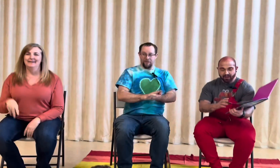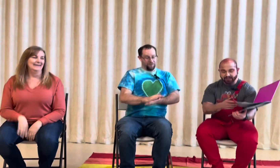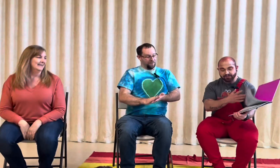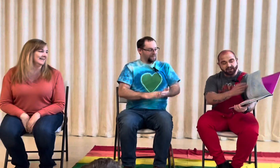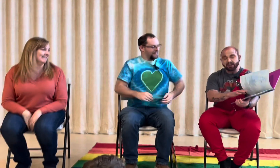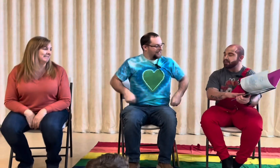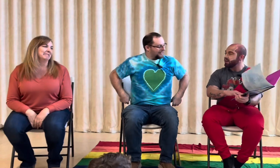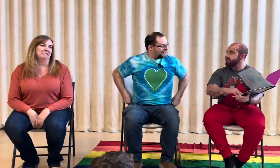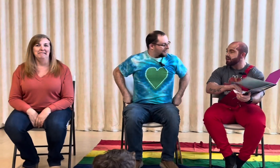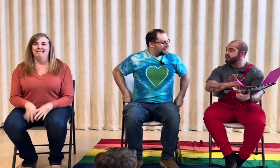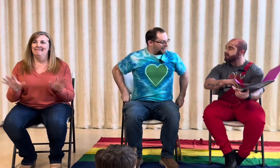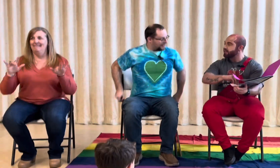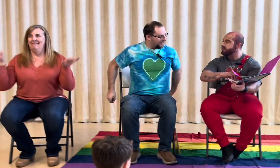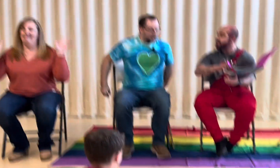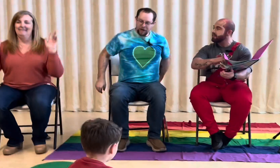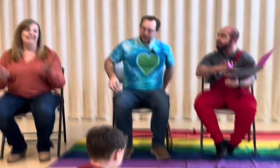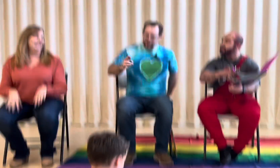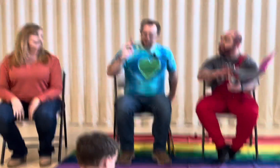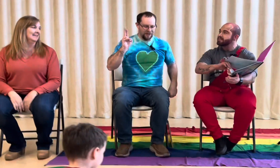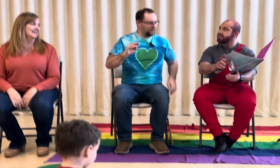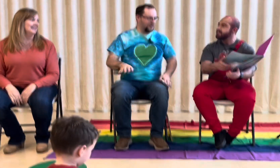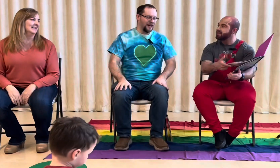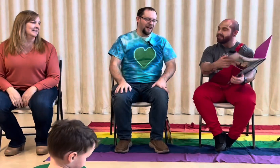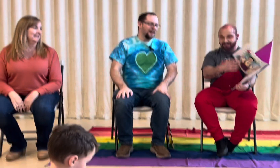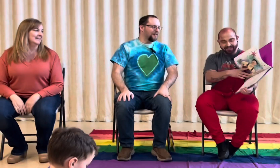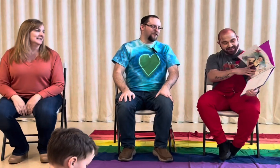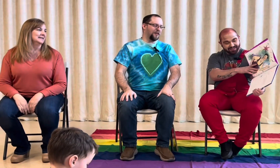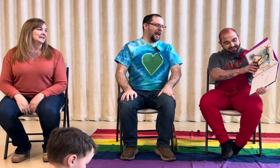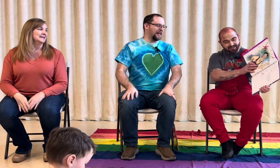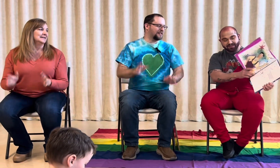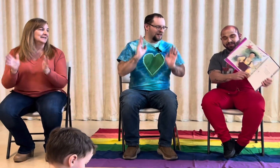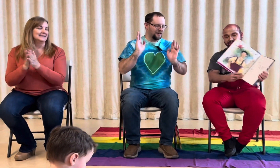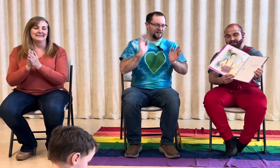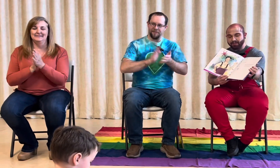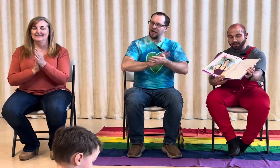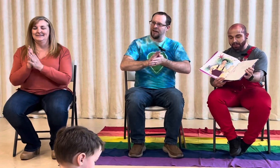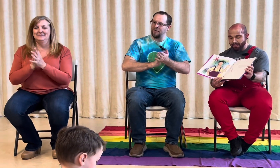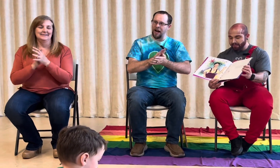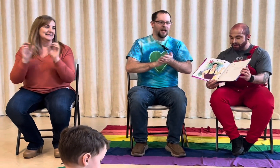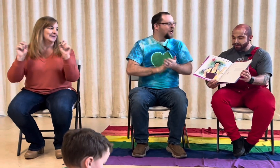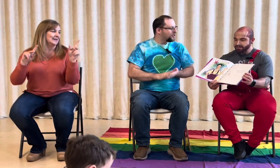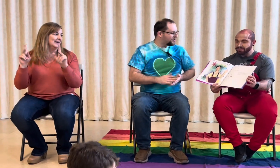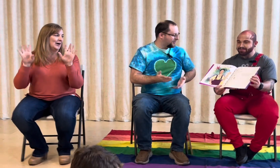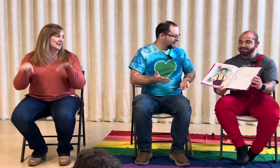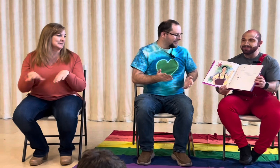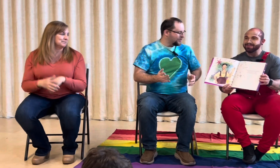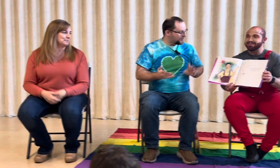go. BUSTER: It's phonetically, I think, accurate. AARON: Okay. Phonetics. Awesome. All right. So,